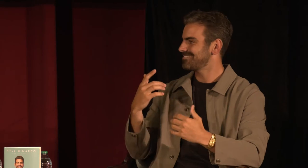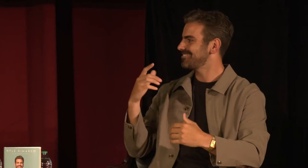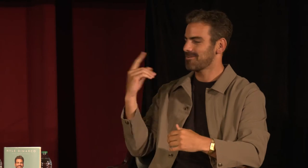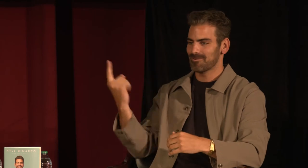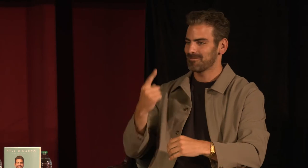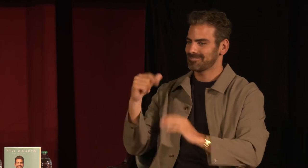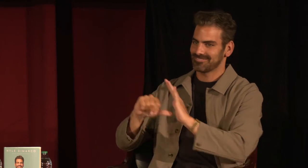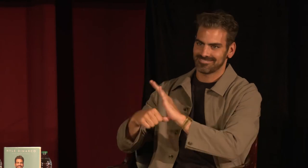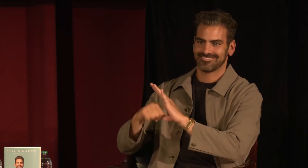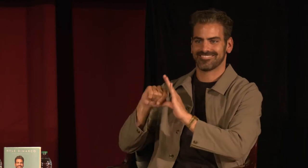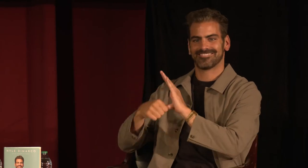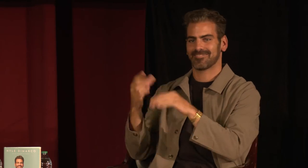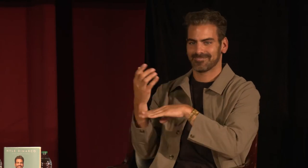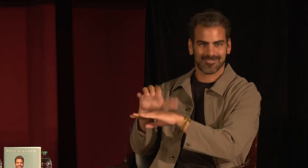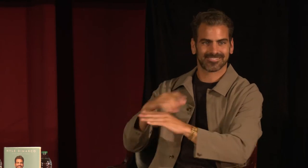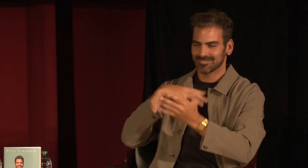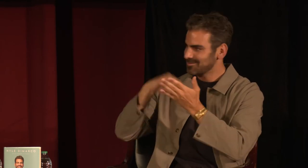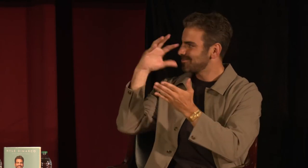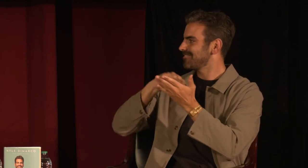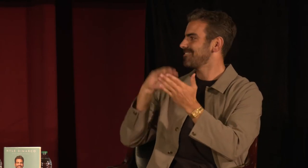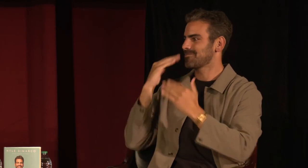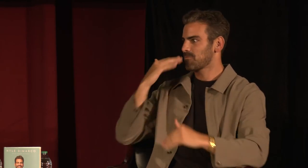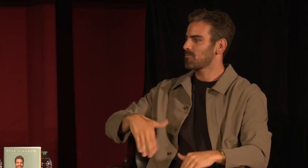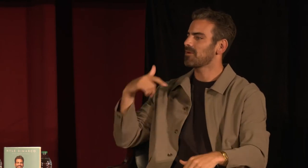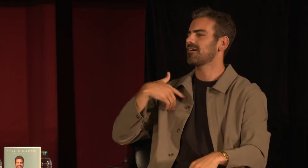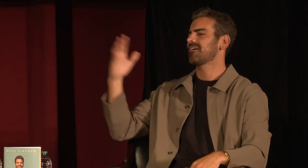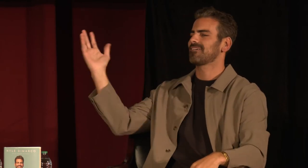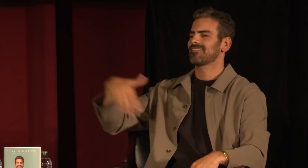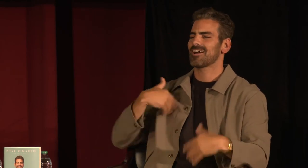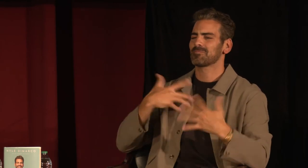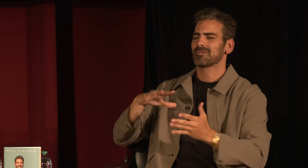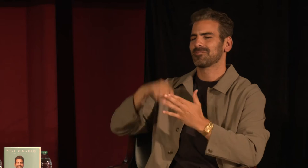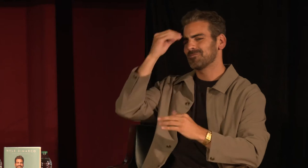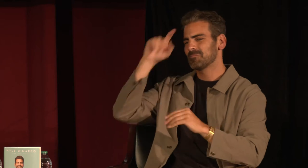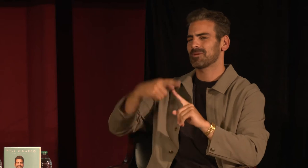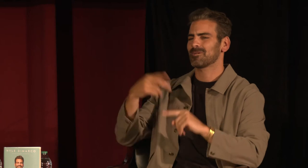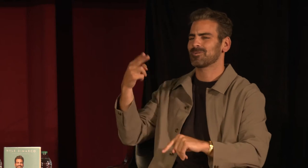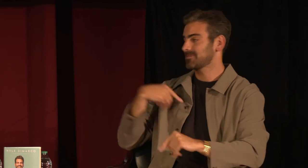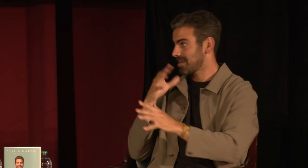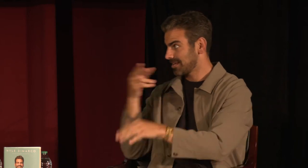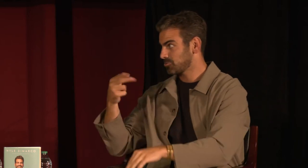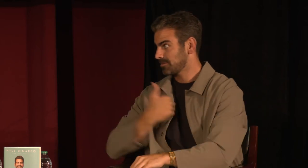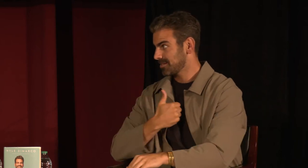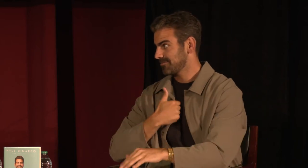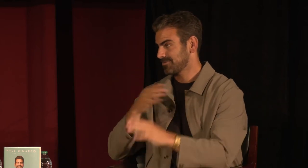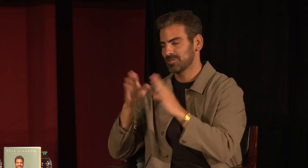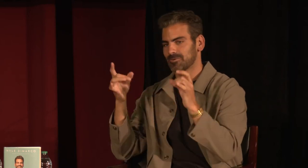so much of the deaf history in classes. It was something that was always ingrained. We were certainly forced to learn. And of course, history might not have been my favorite.